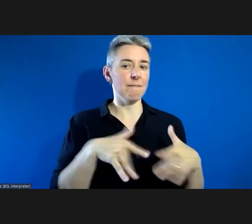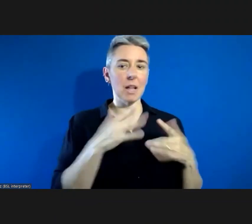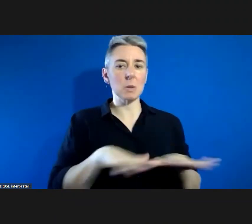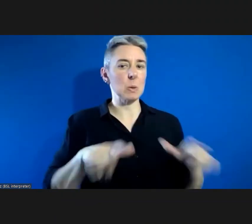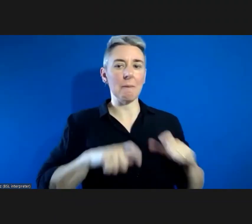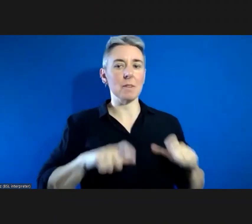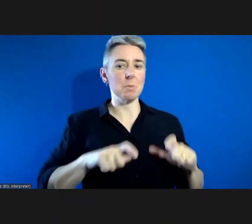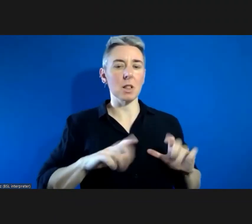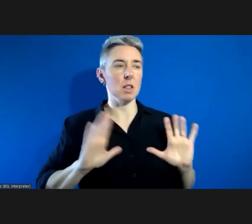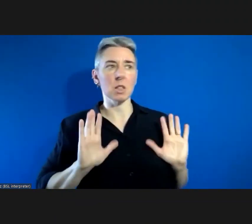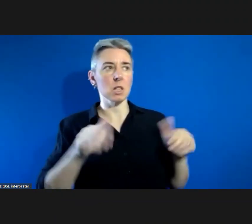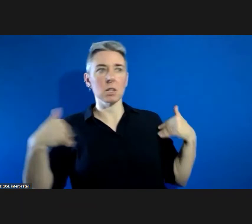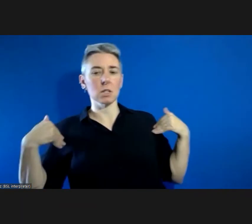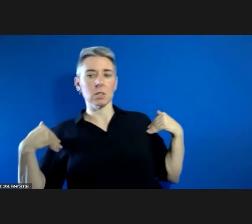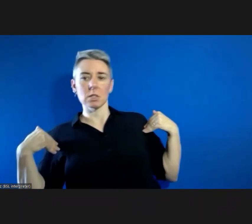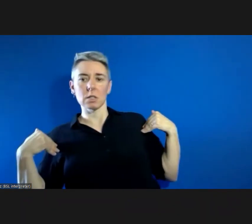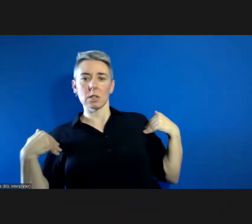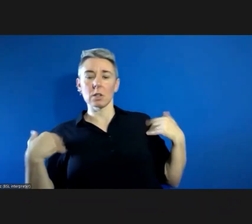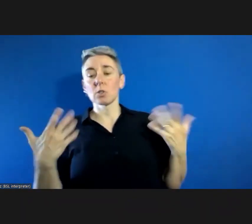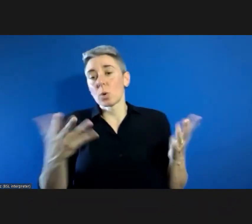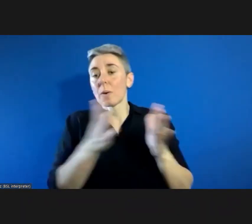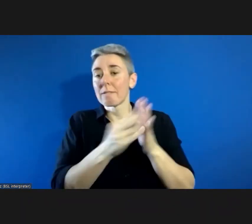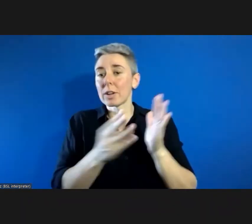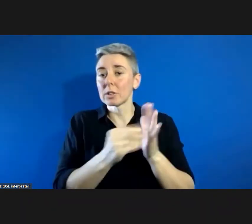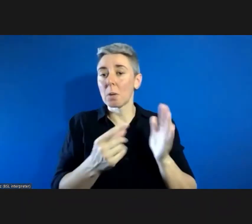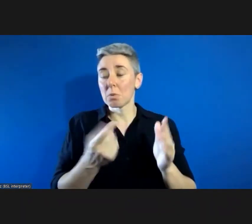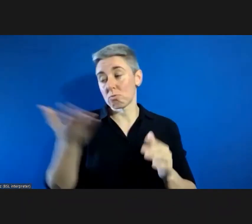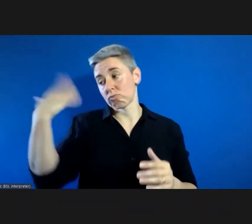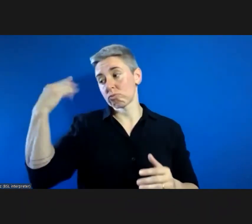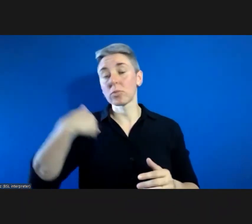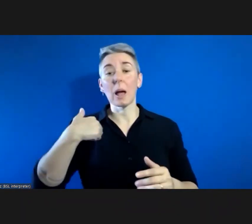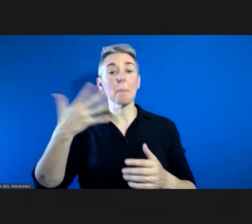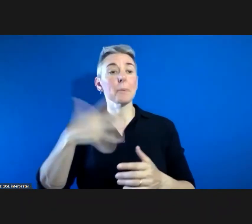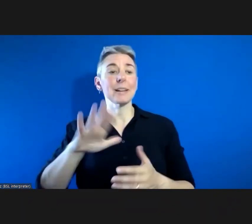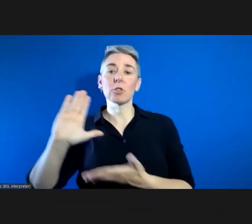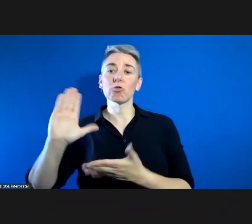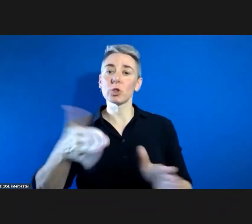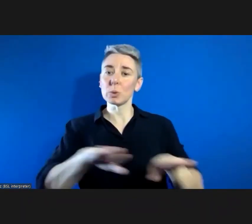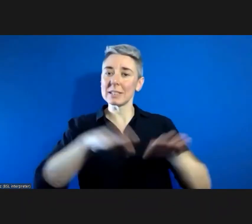I'll use and example. I was once introduced to a table of illustrious guests, as our ex-con,